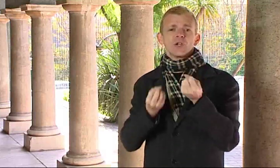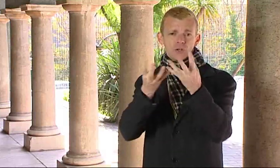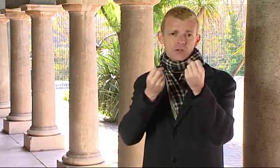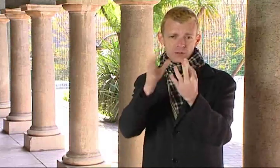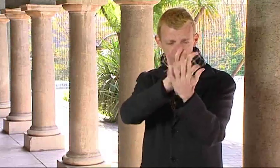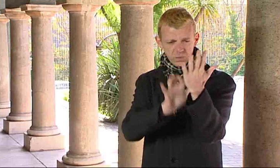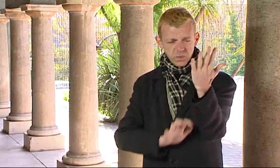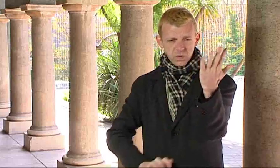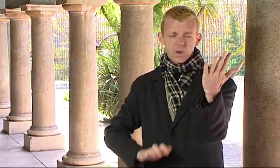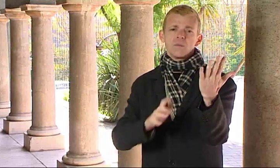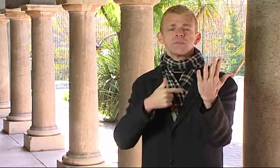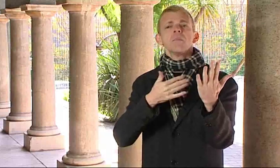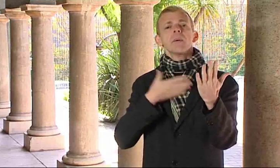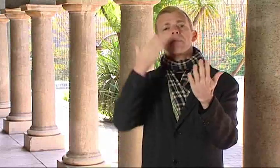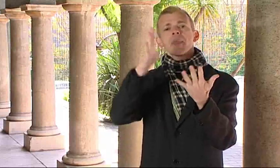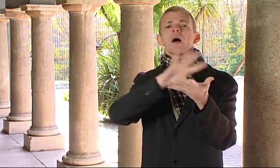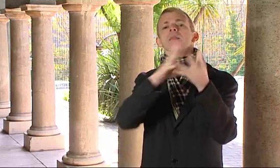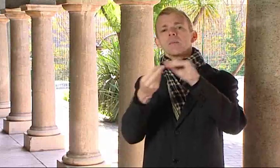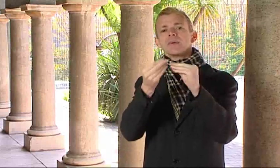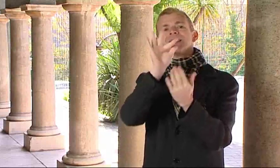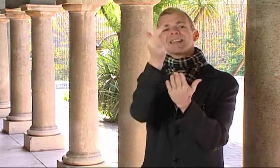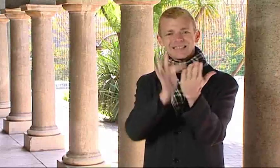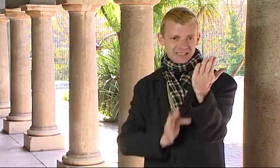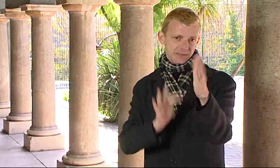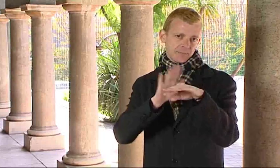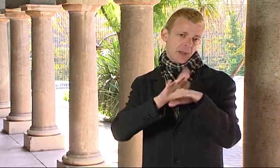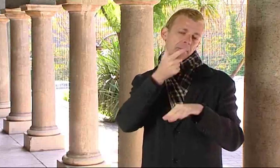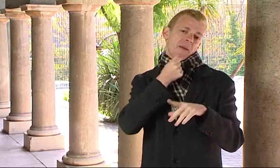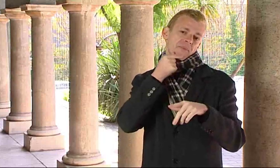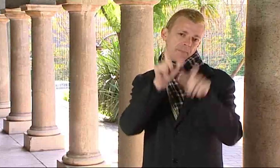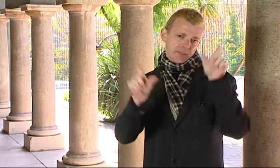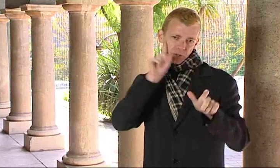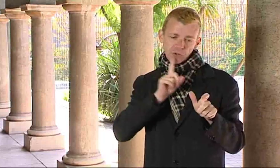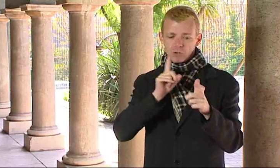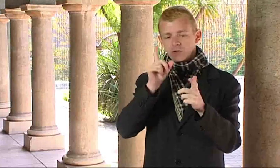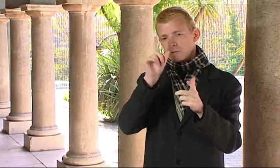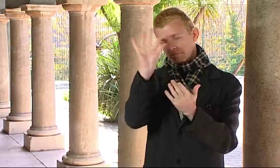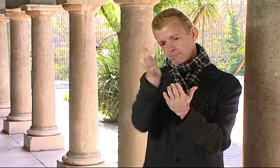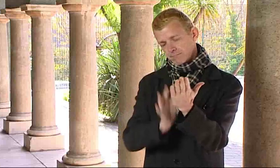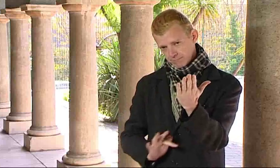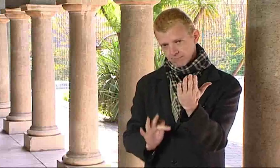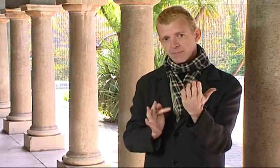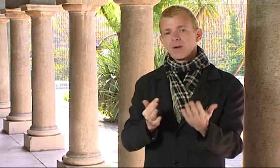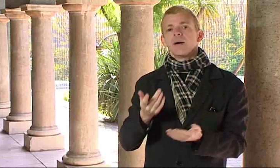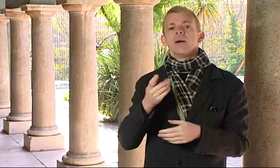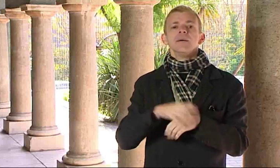The exams are usually written examinations mainly text,